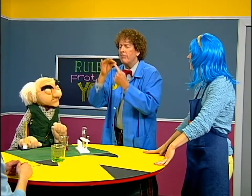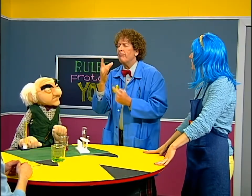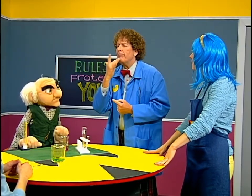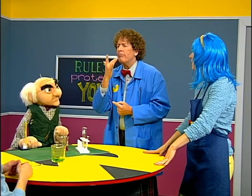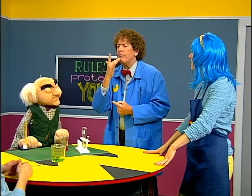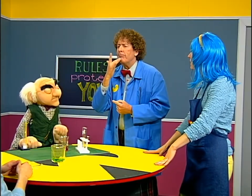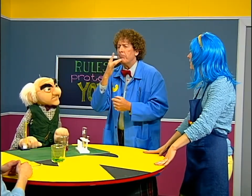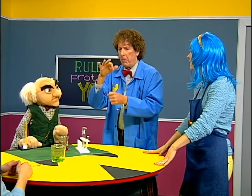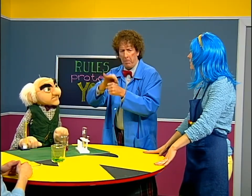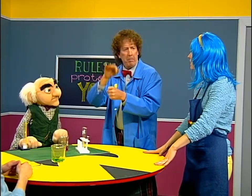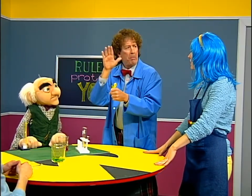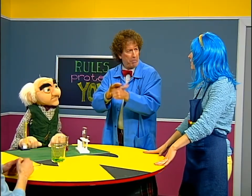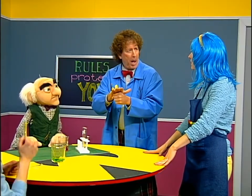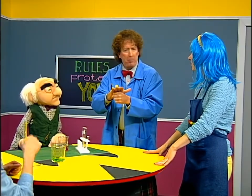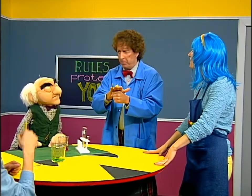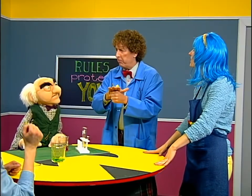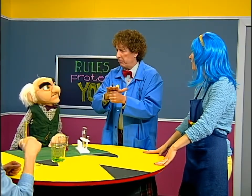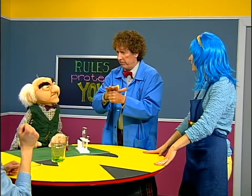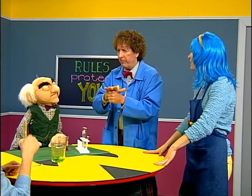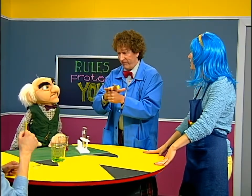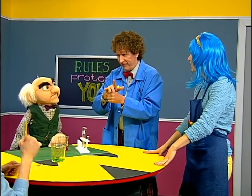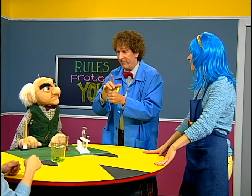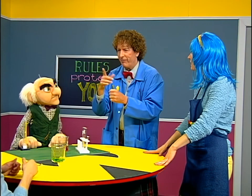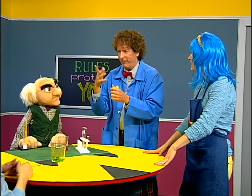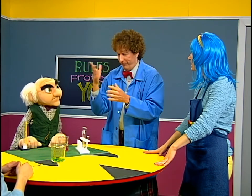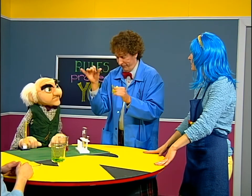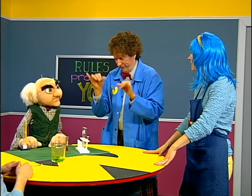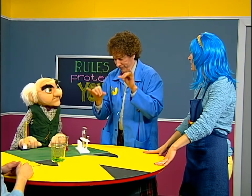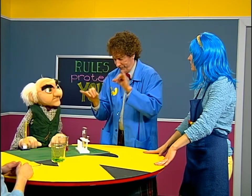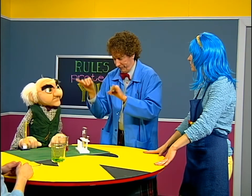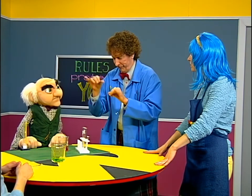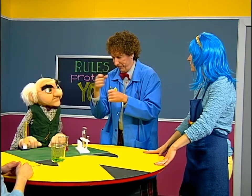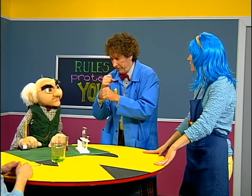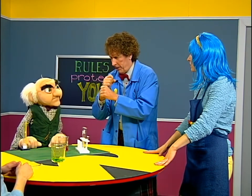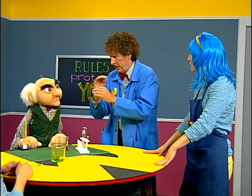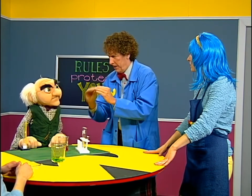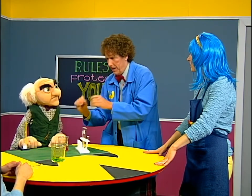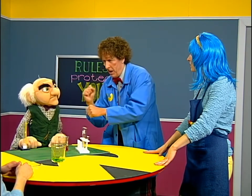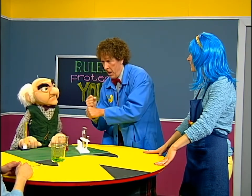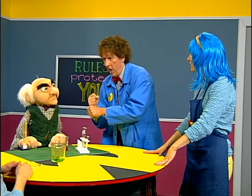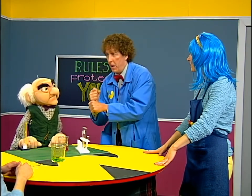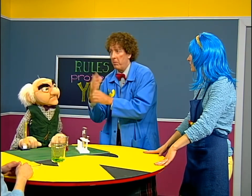UMM, OKAY. ARE WE READY? LET'S TRY THIS. OH. [FAUCET RUNNING]